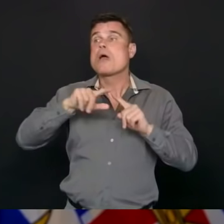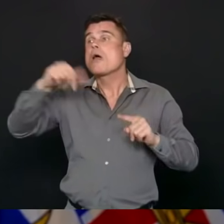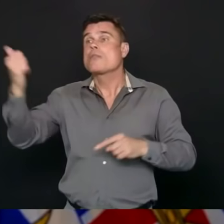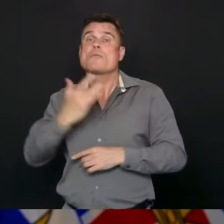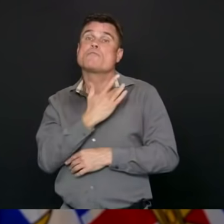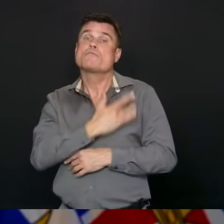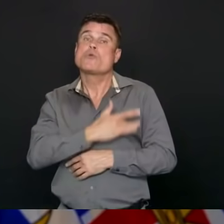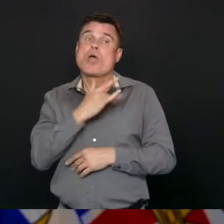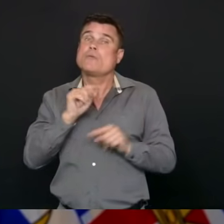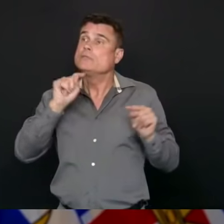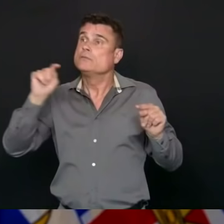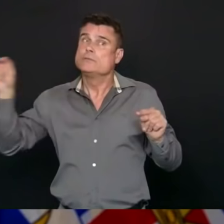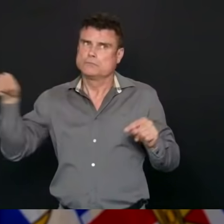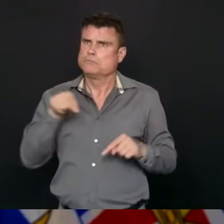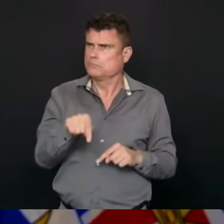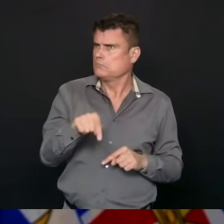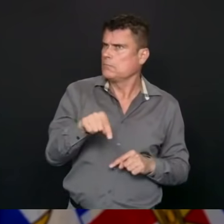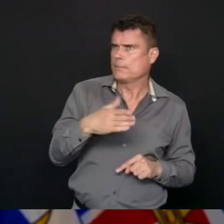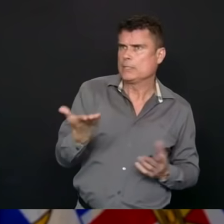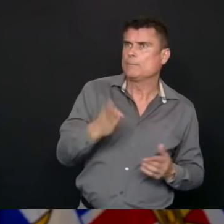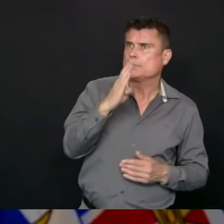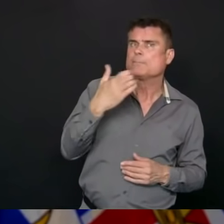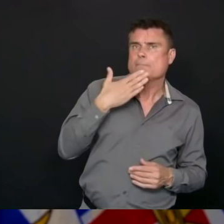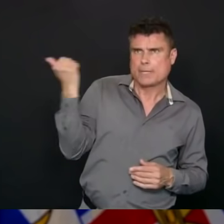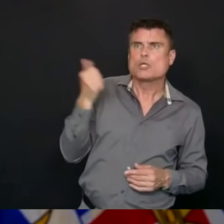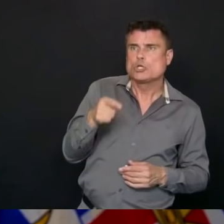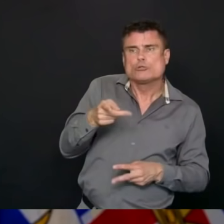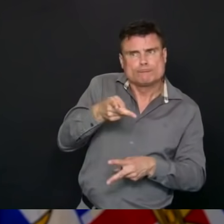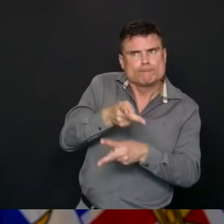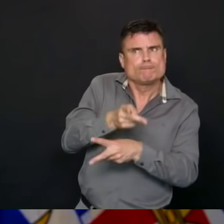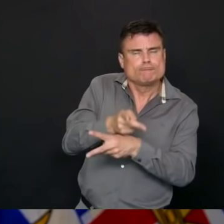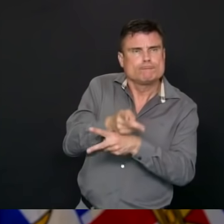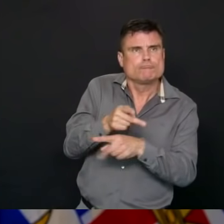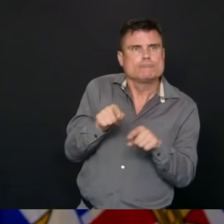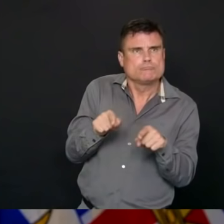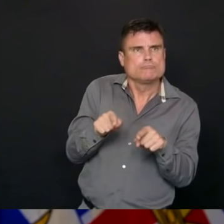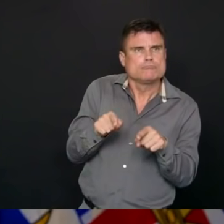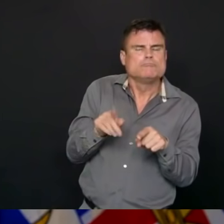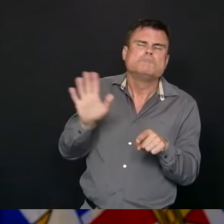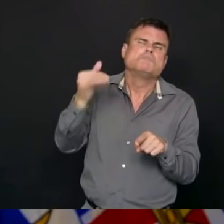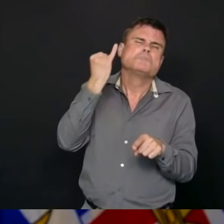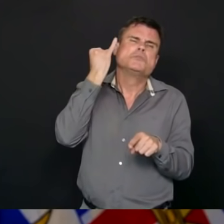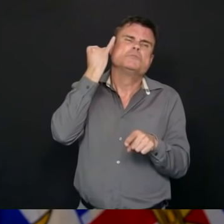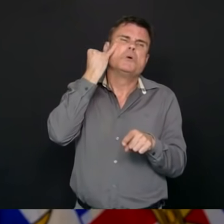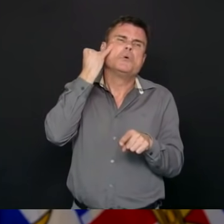BC have dealt with this better than other provinces. How much worse could it have been if we had not